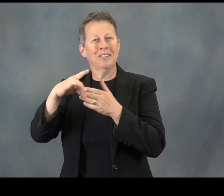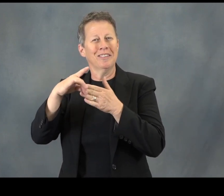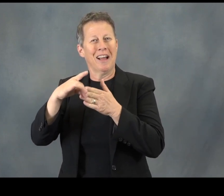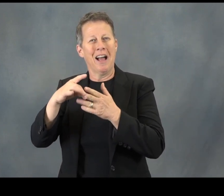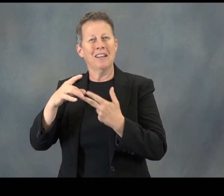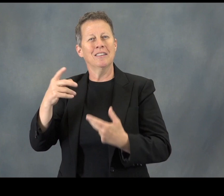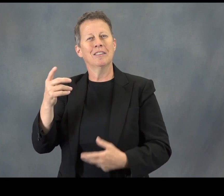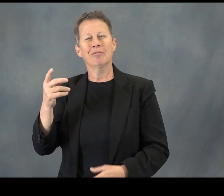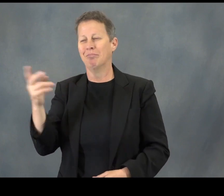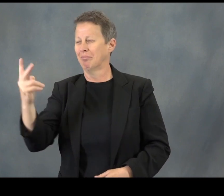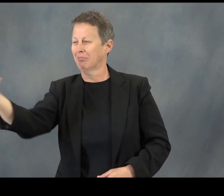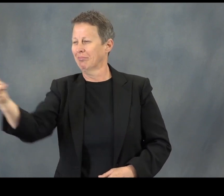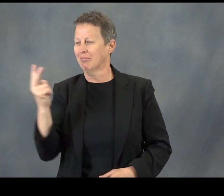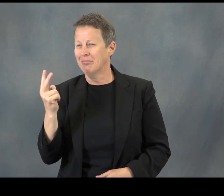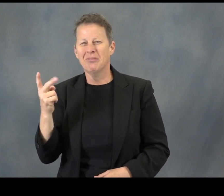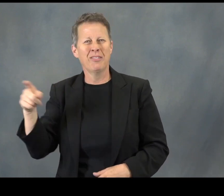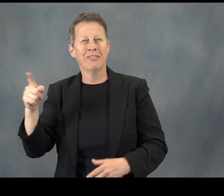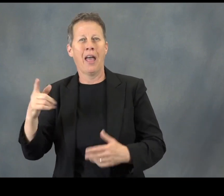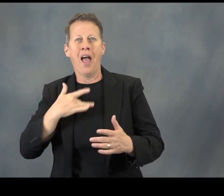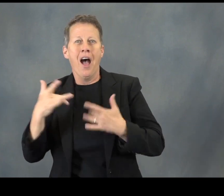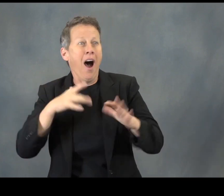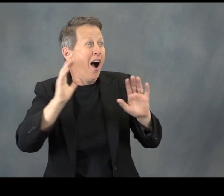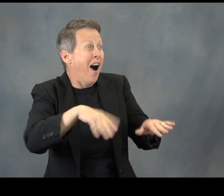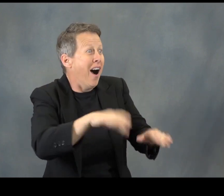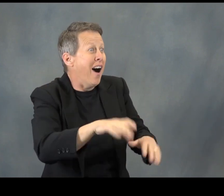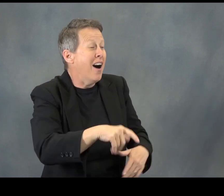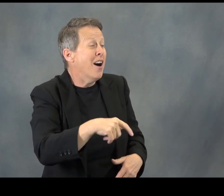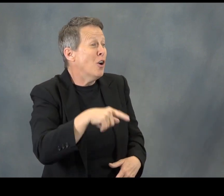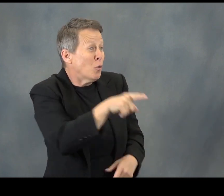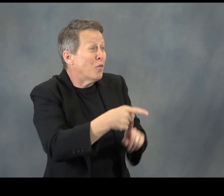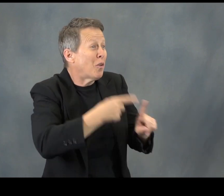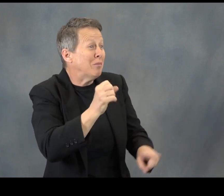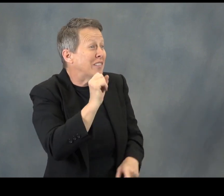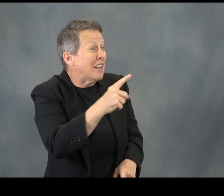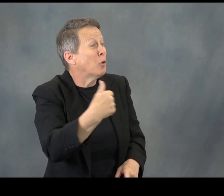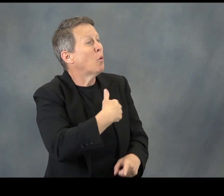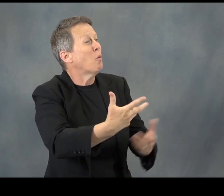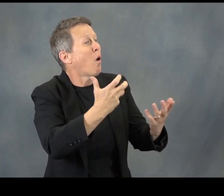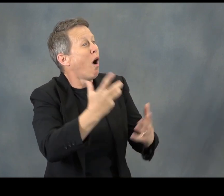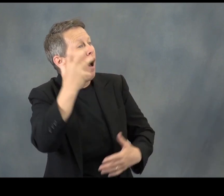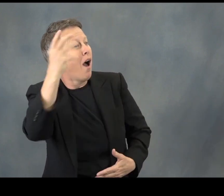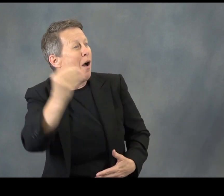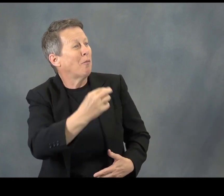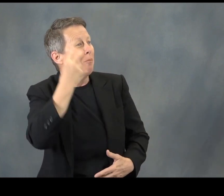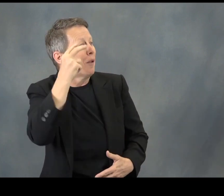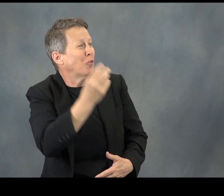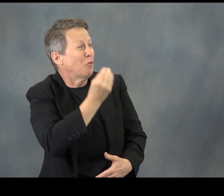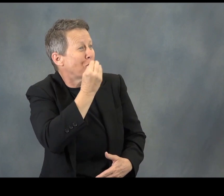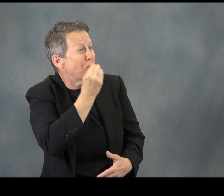They said, "We are gonna take you guys out for Mexican food because you're from San Diego! Isn't that cool?"